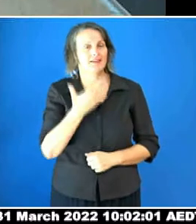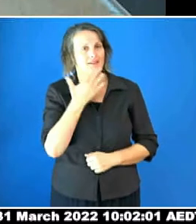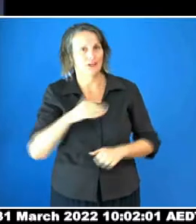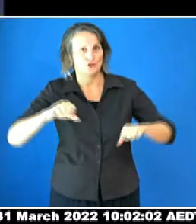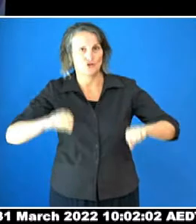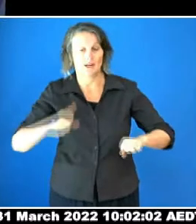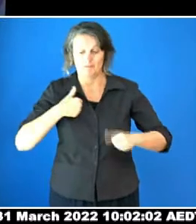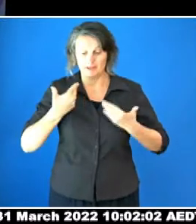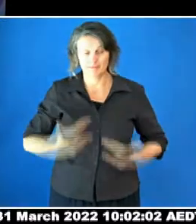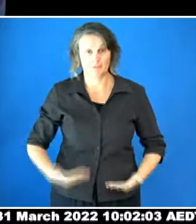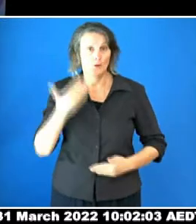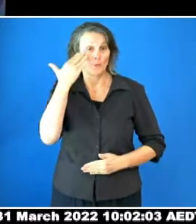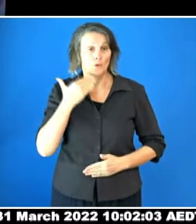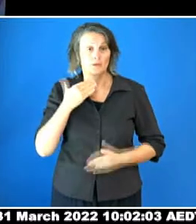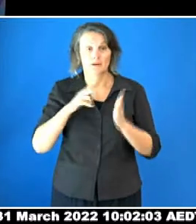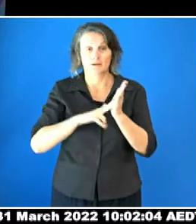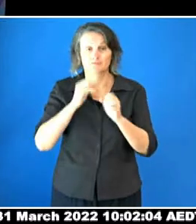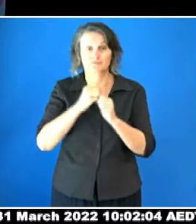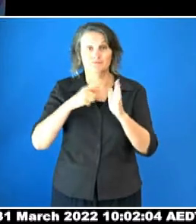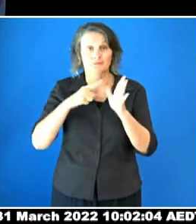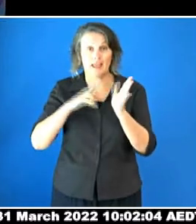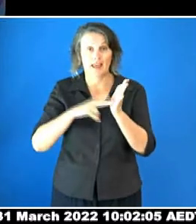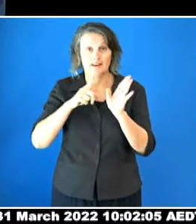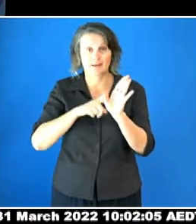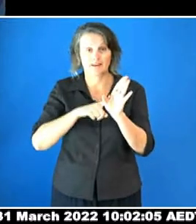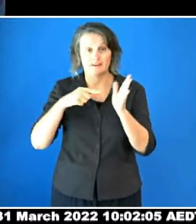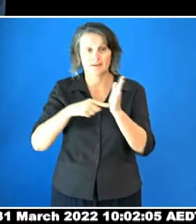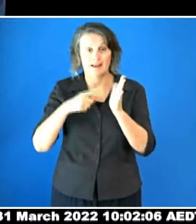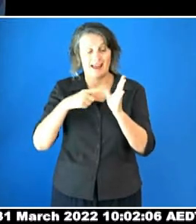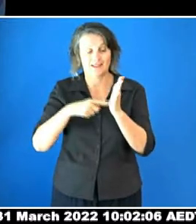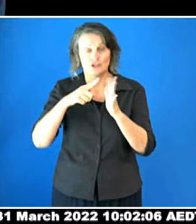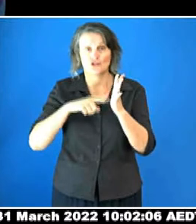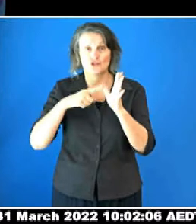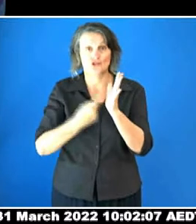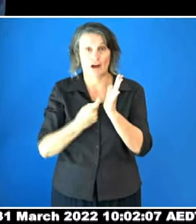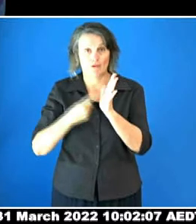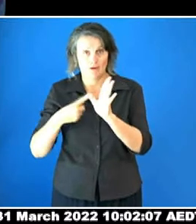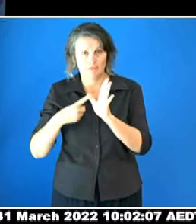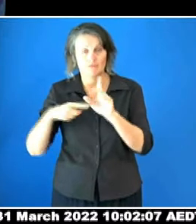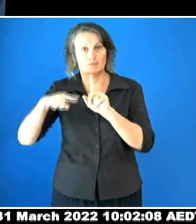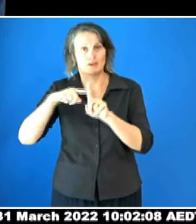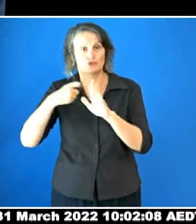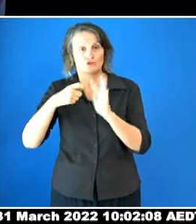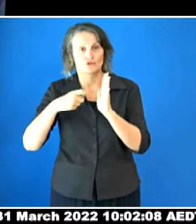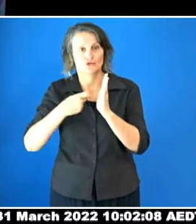As a Ngaanyatjarra and Kronie woman, I wish to pay my respects and acknowledge the First